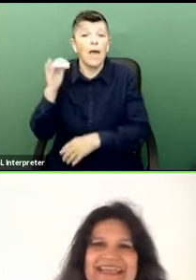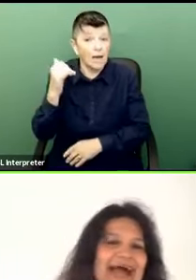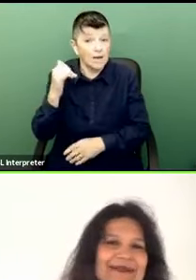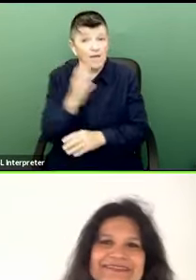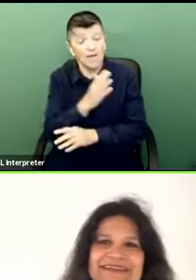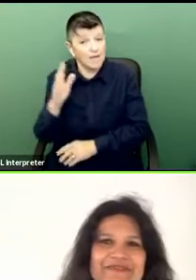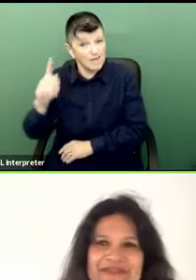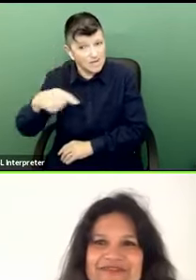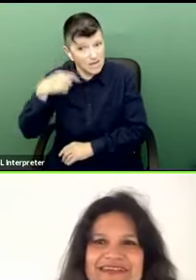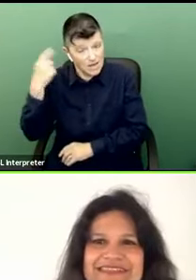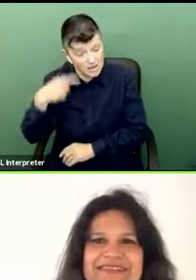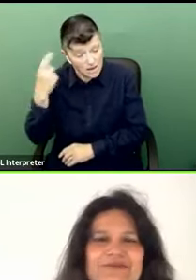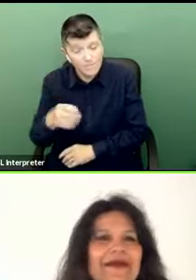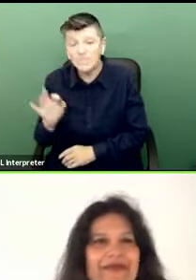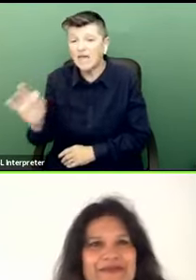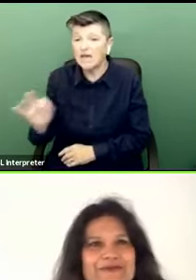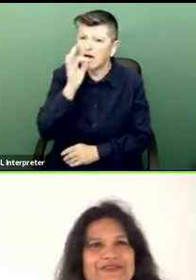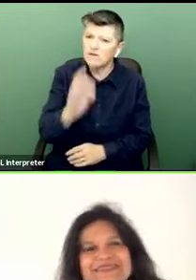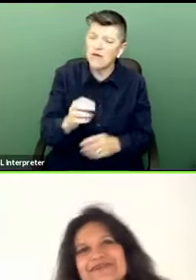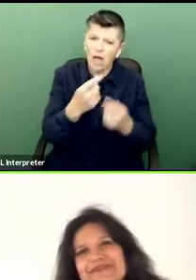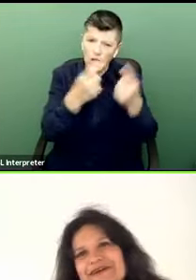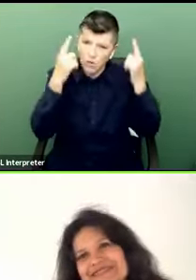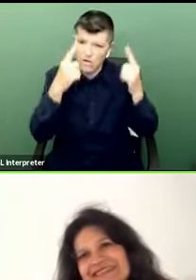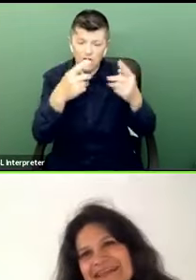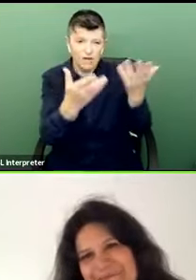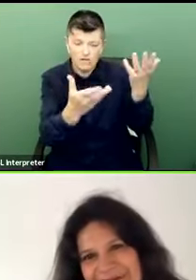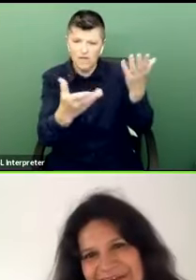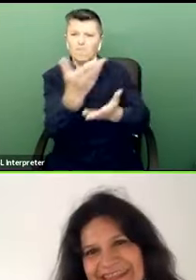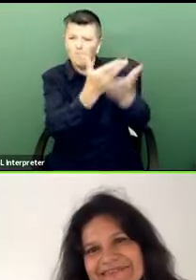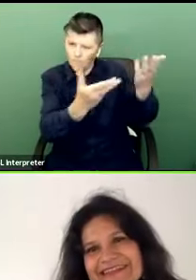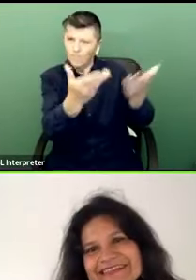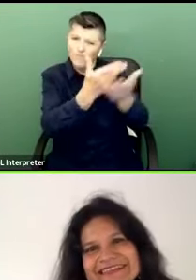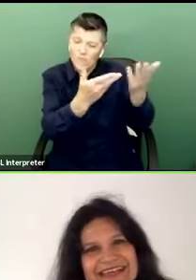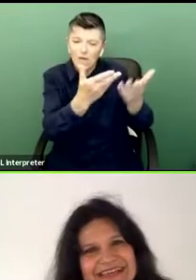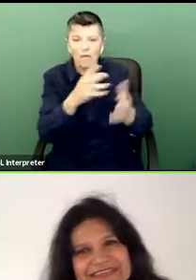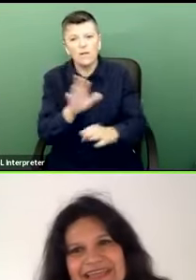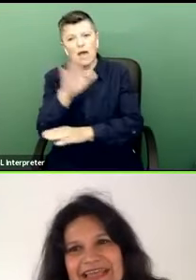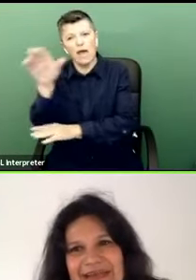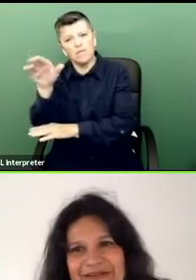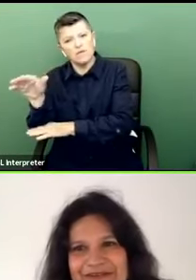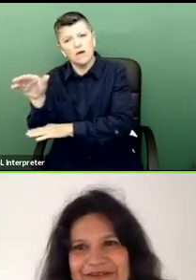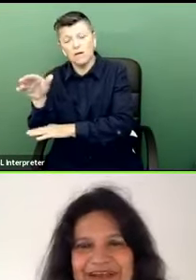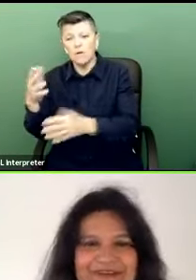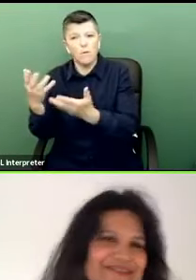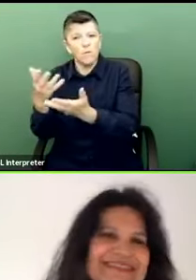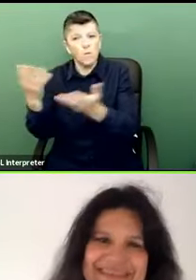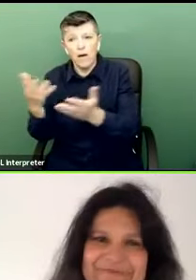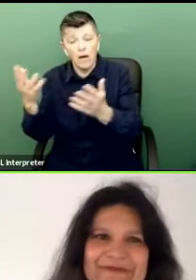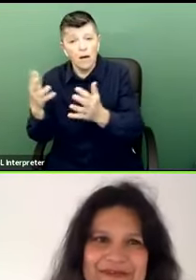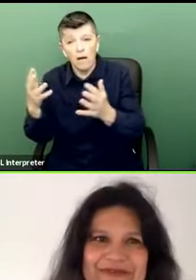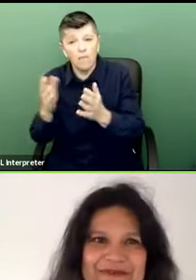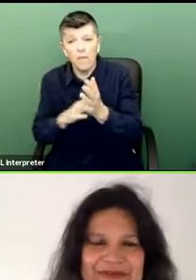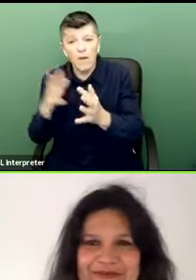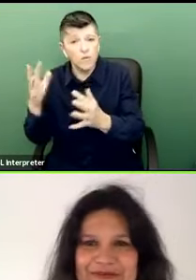who is at the university of Notre Dame political science and she's asking about Wollstonecraft supporting